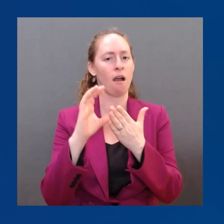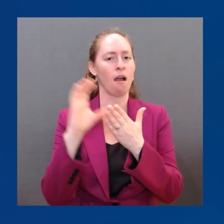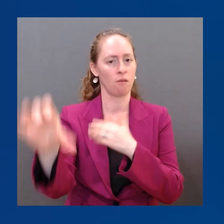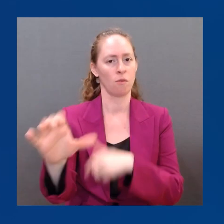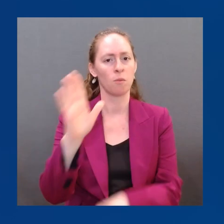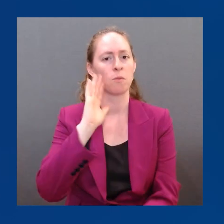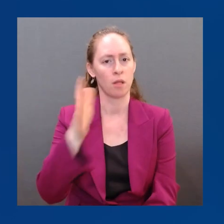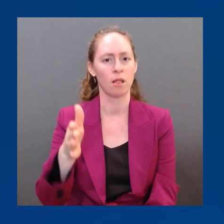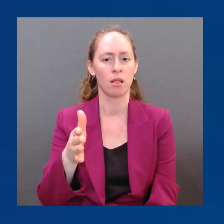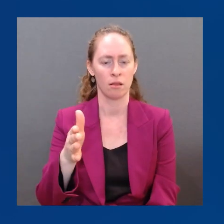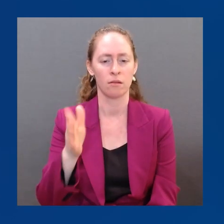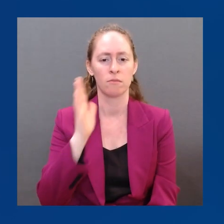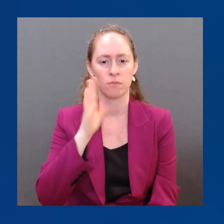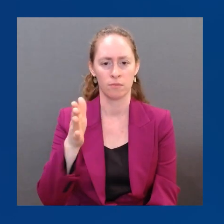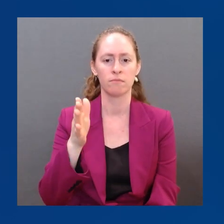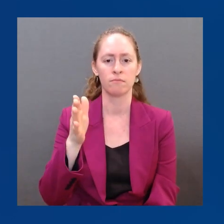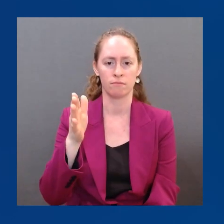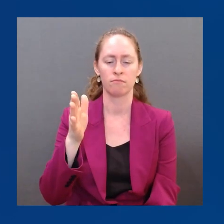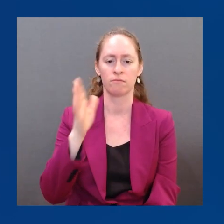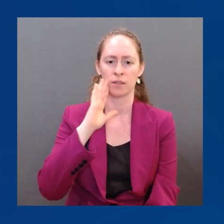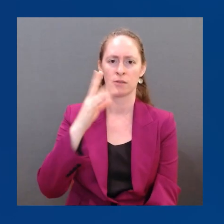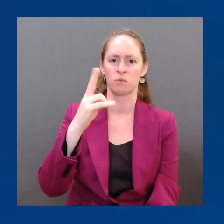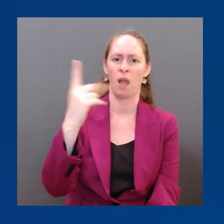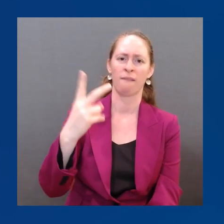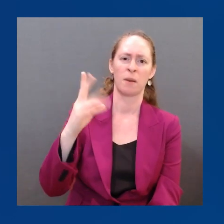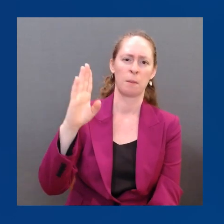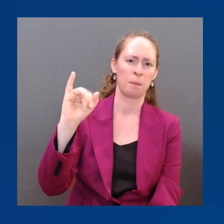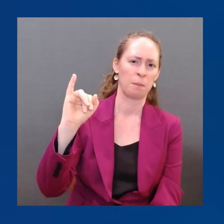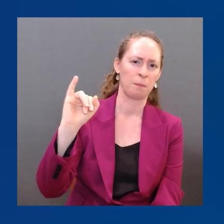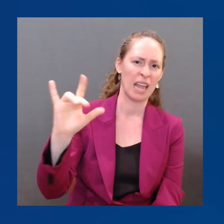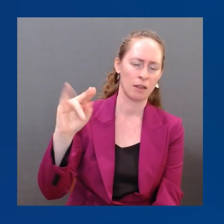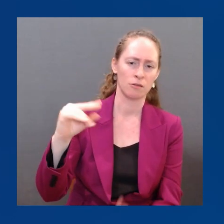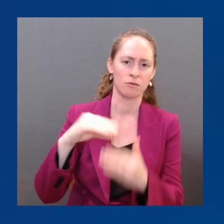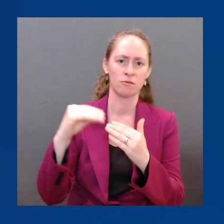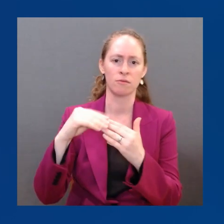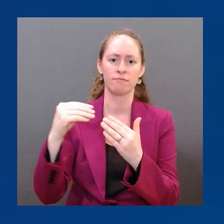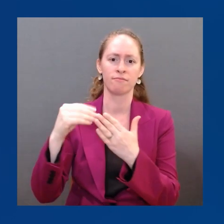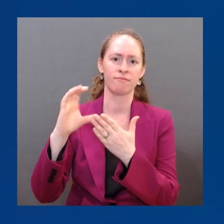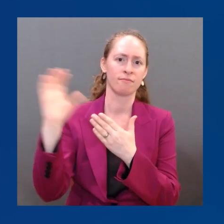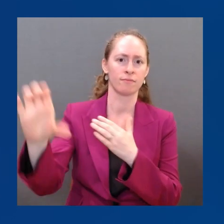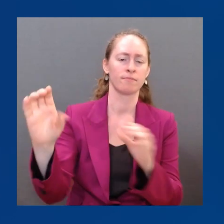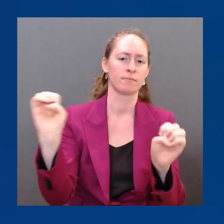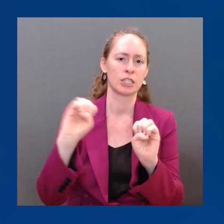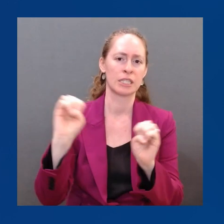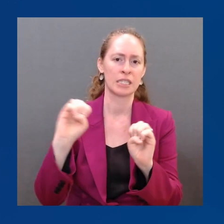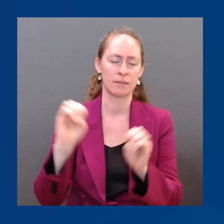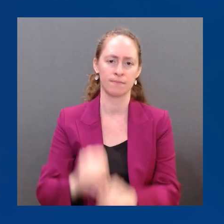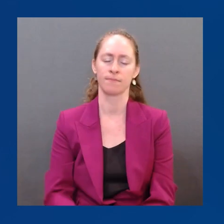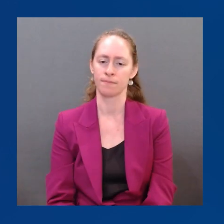That's our request. It's an emergency supplemental. And I remain confident that Congress will stand up